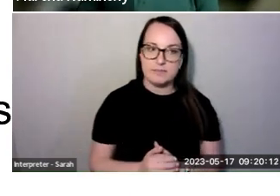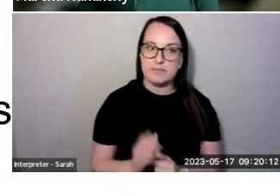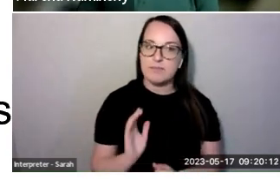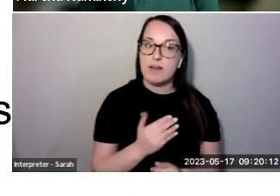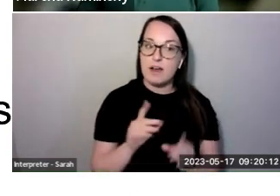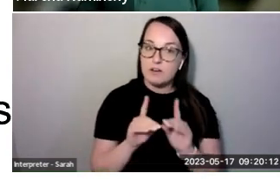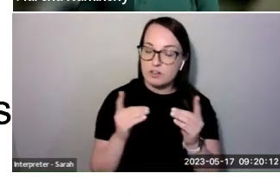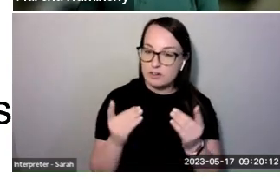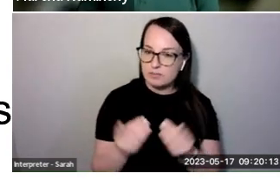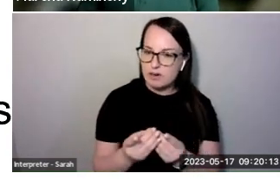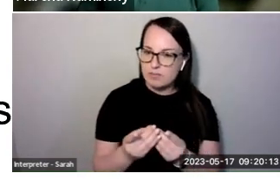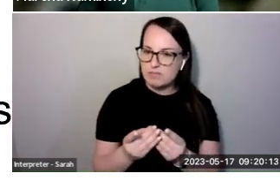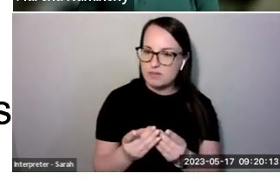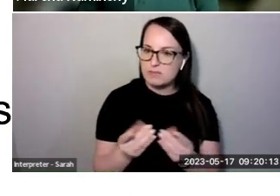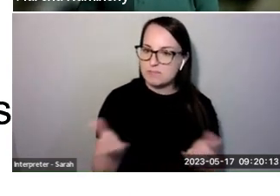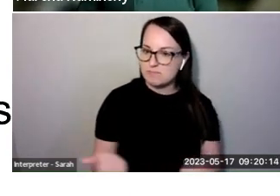service accessibility.